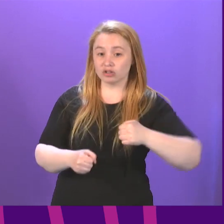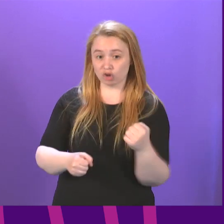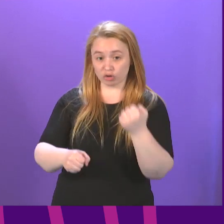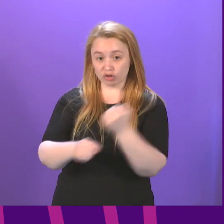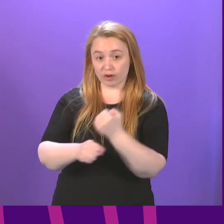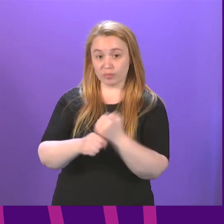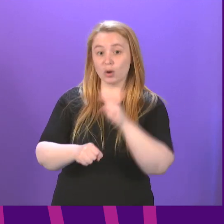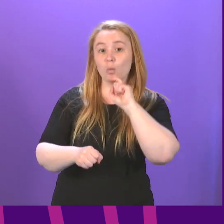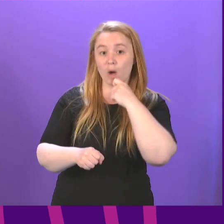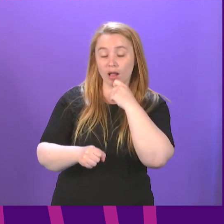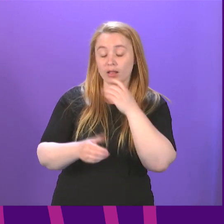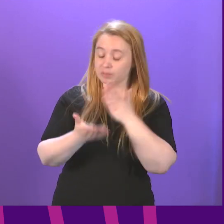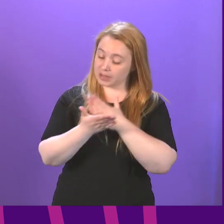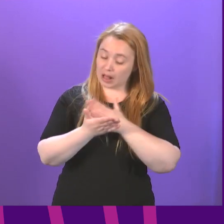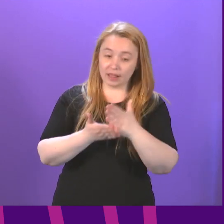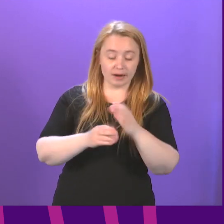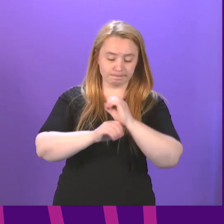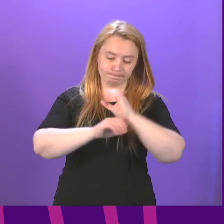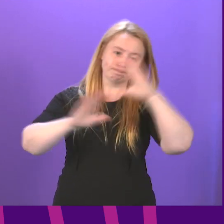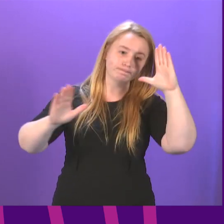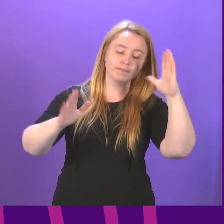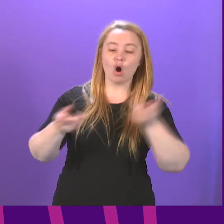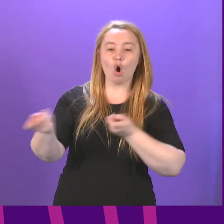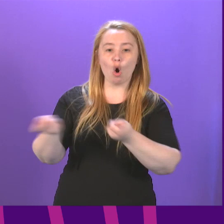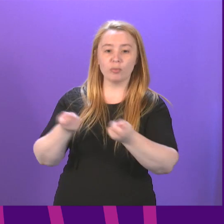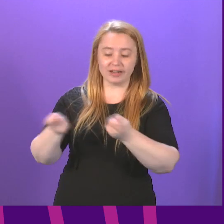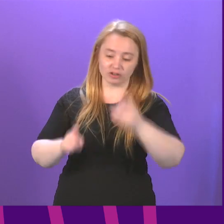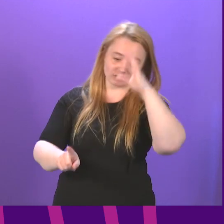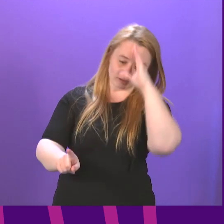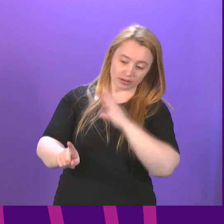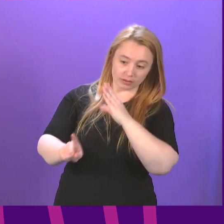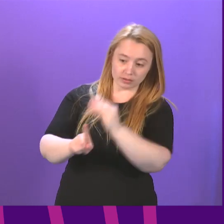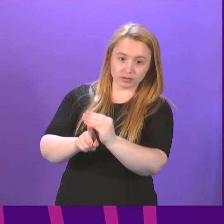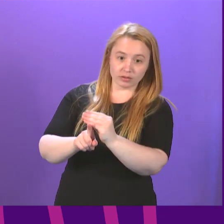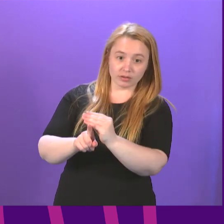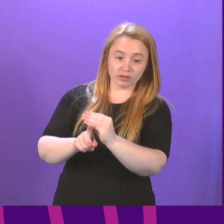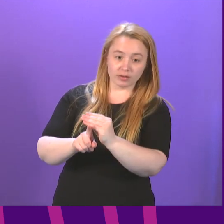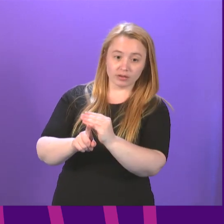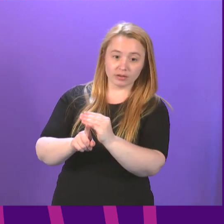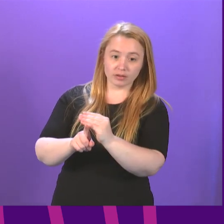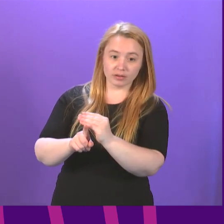make it clear to the operators of the site that the flaring that will apparently result